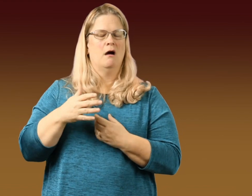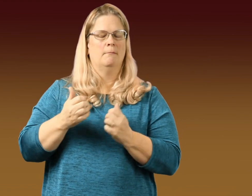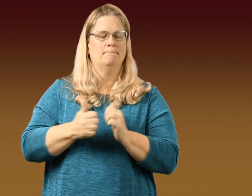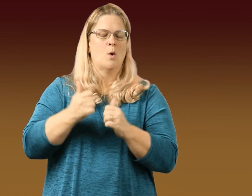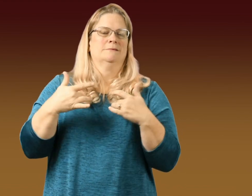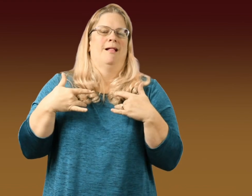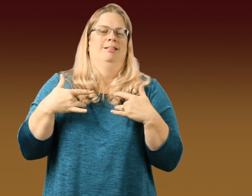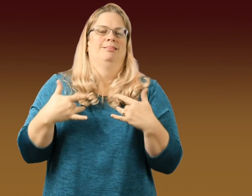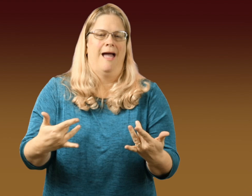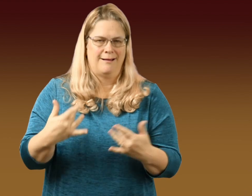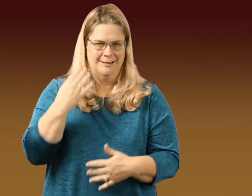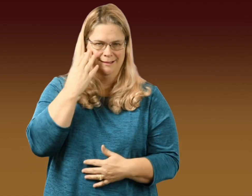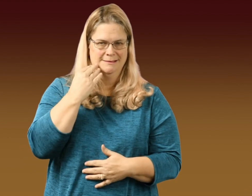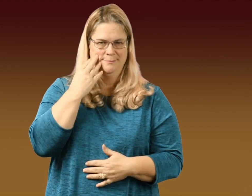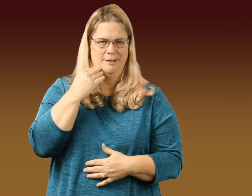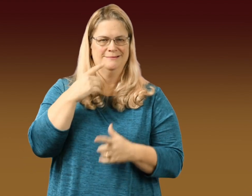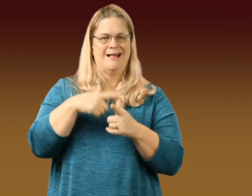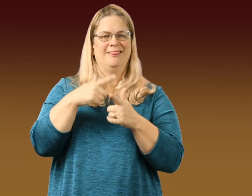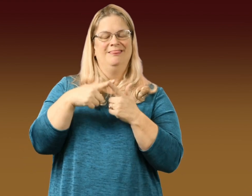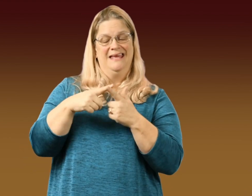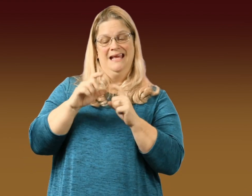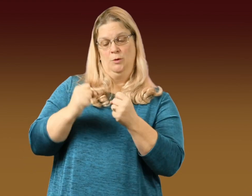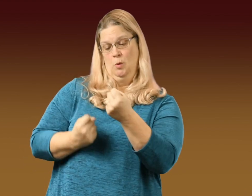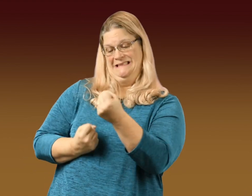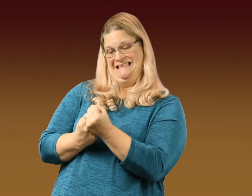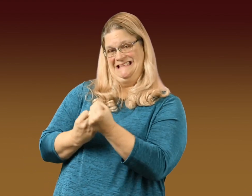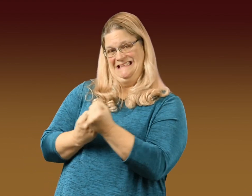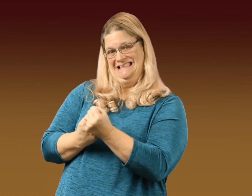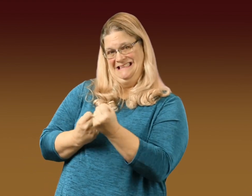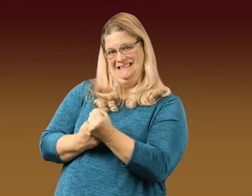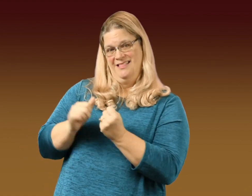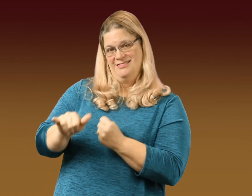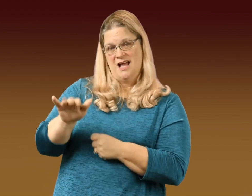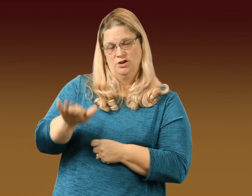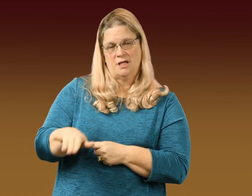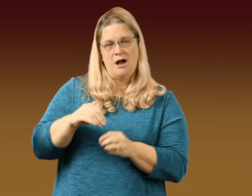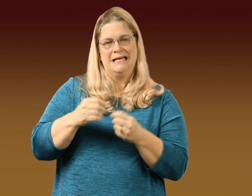that a child is most likely experiencing, and then assist that child